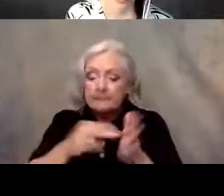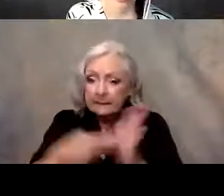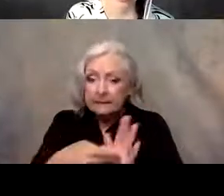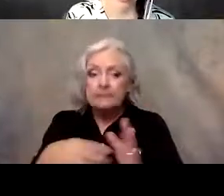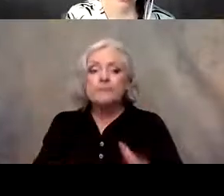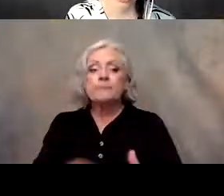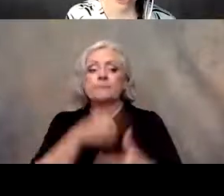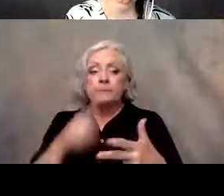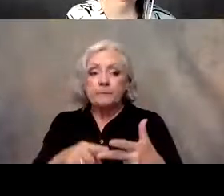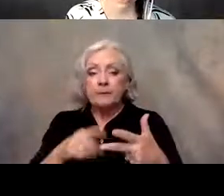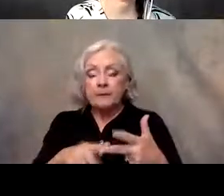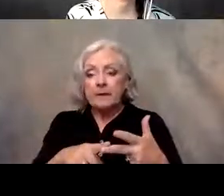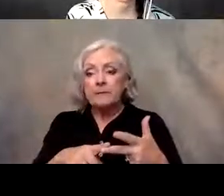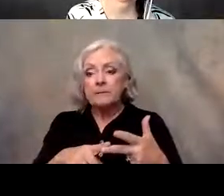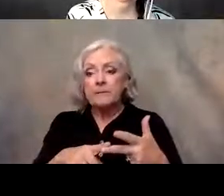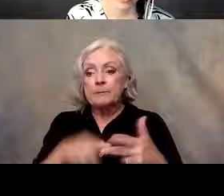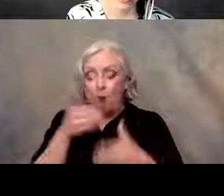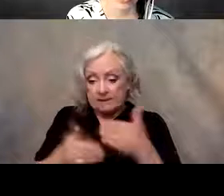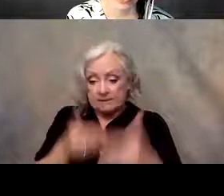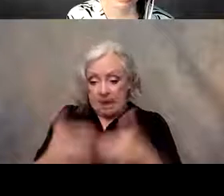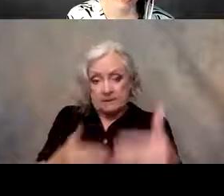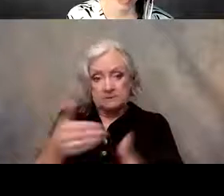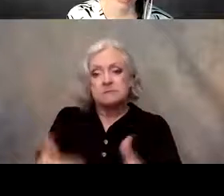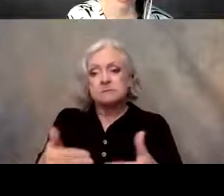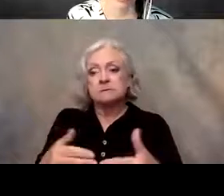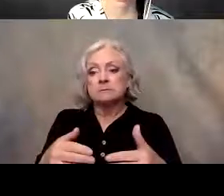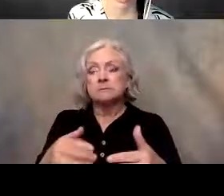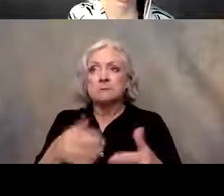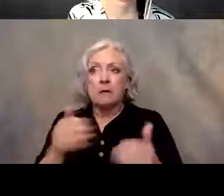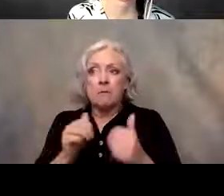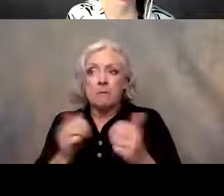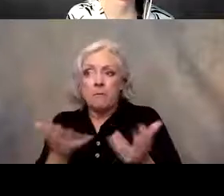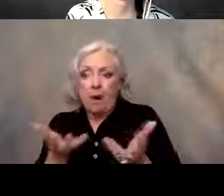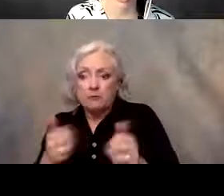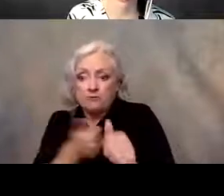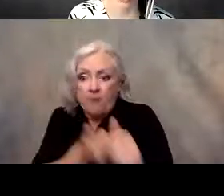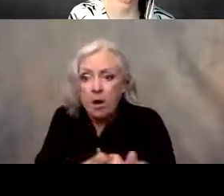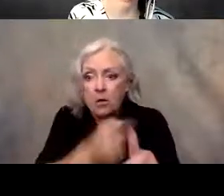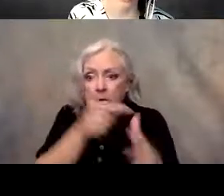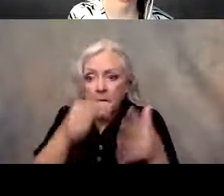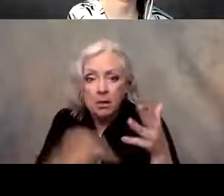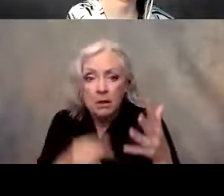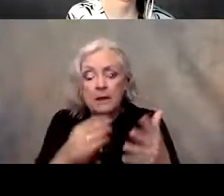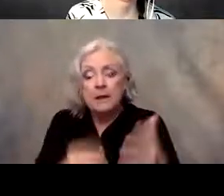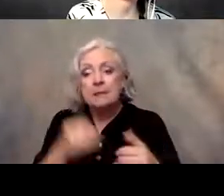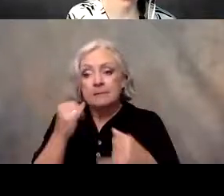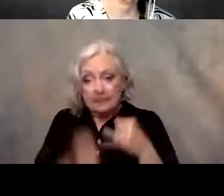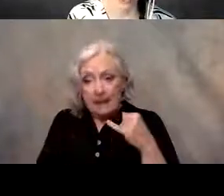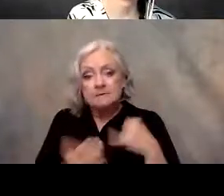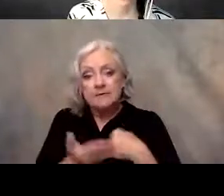And then next, we'll talk about the processes that are followed for these projects and close out with a conversation around costs